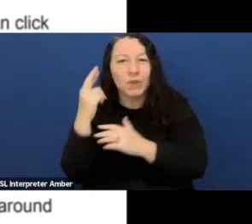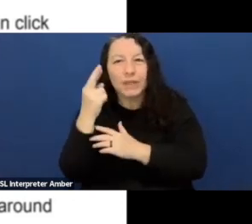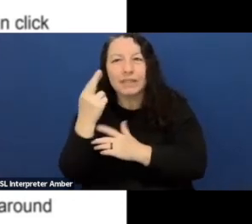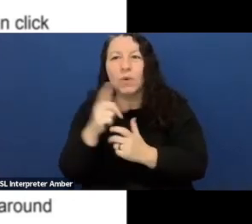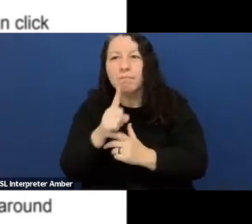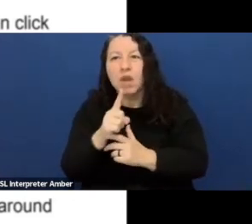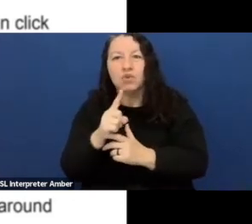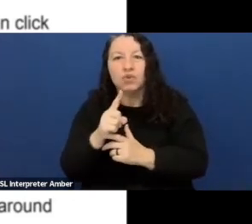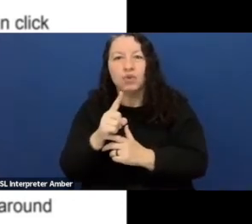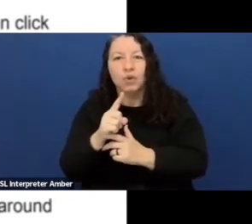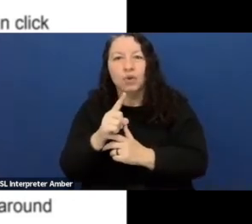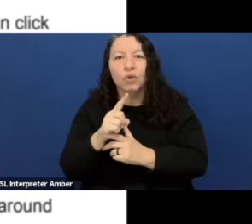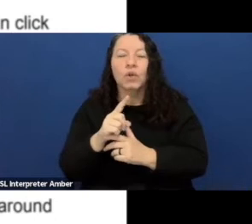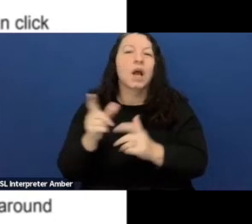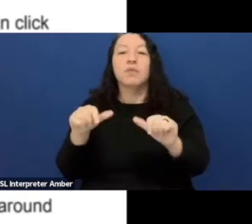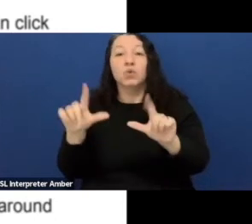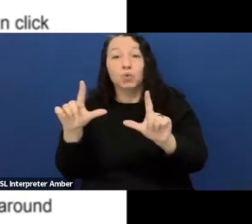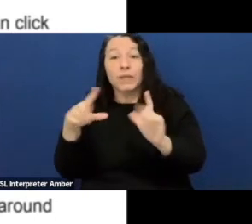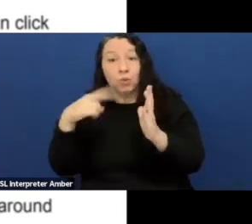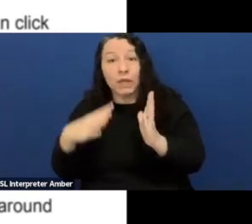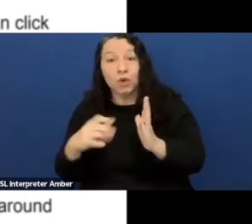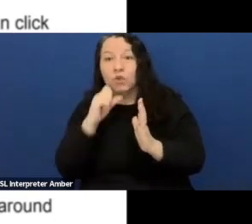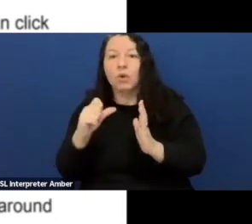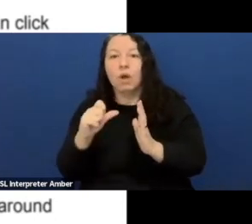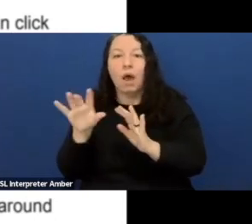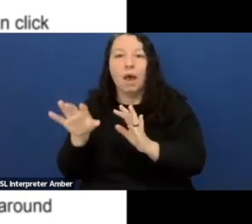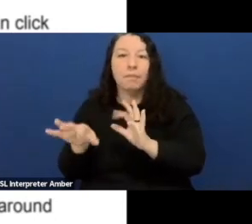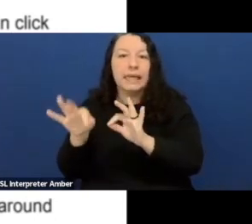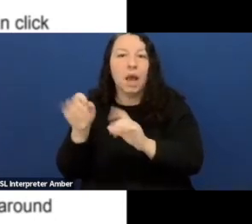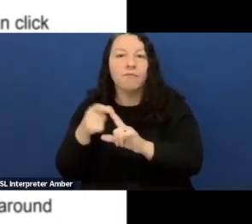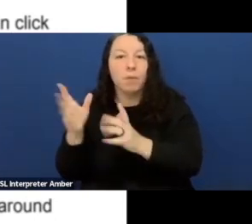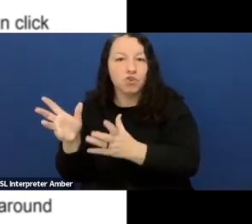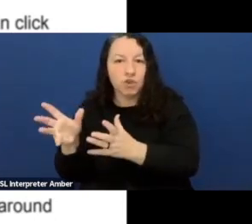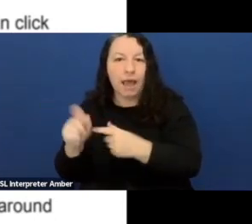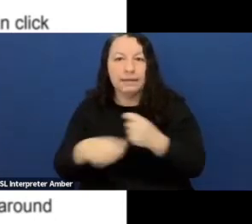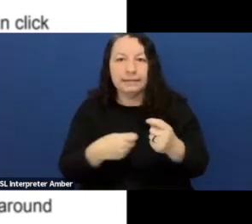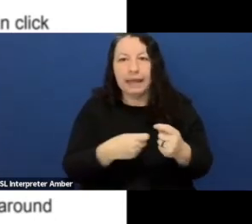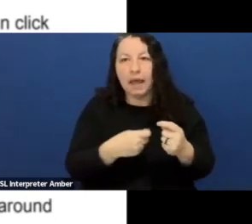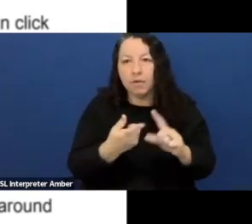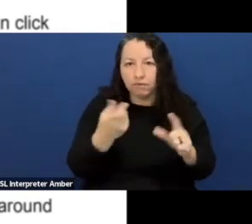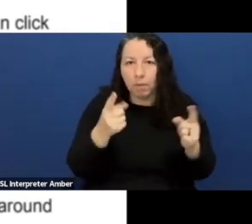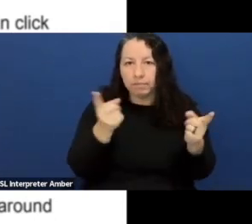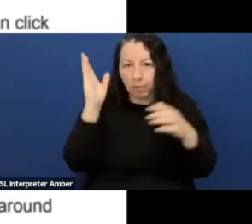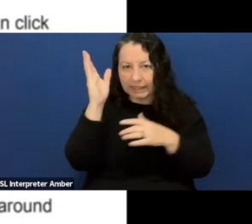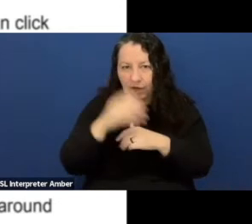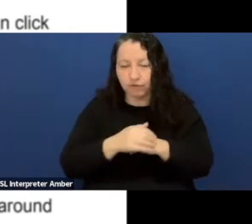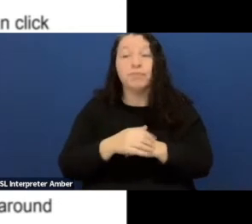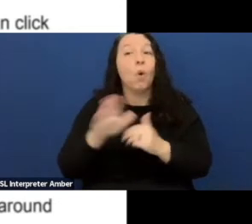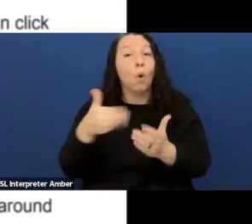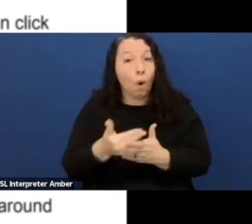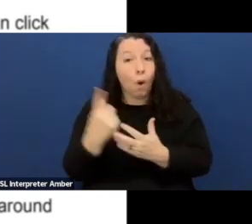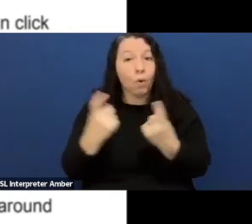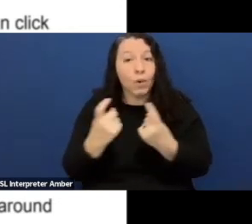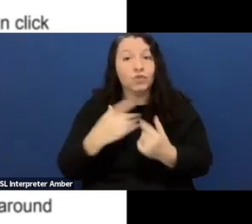reasons that is so that screen readers don't pick up what's happening on the chat. So all